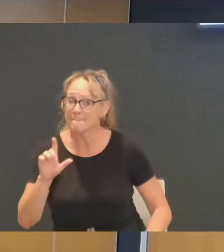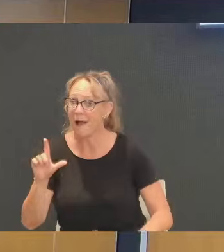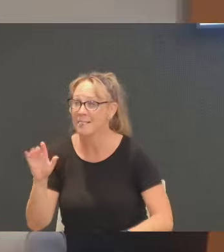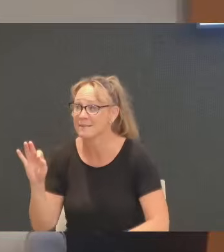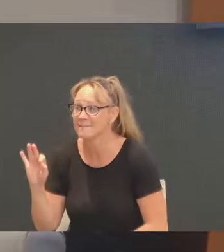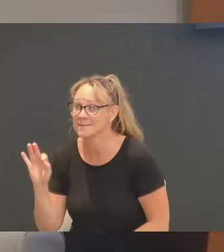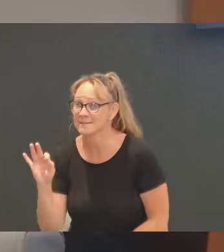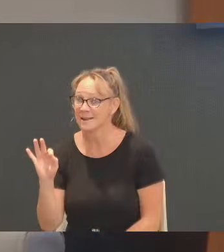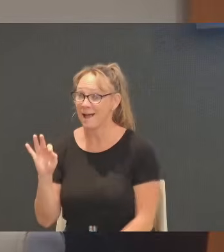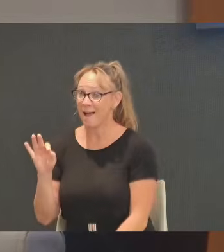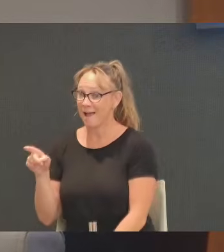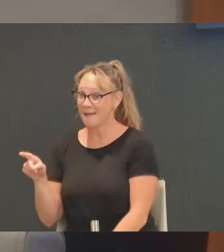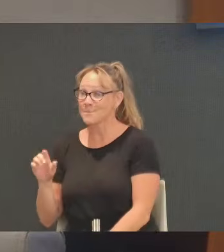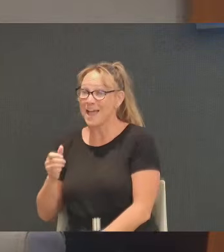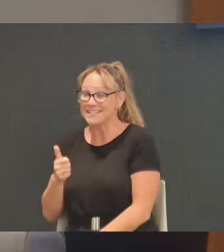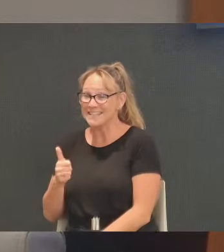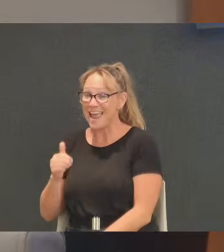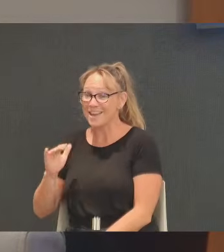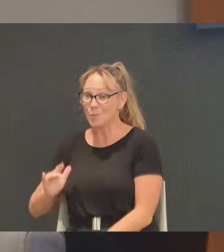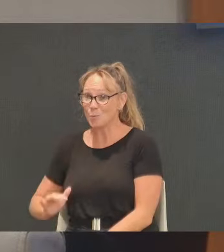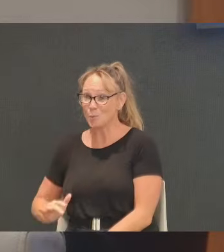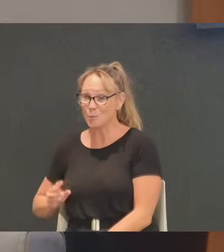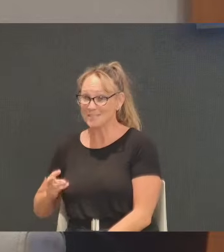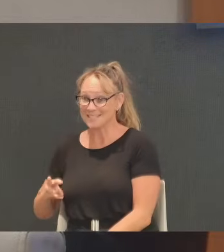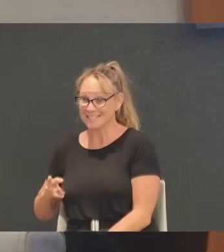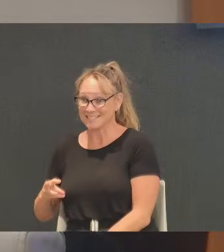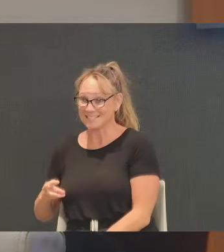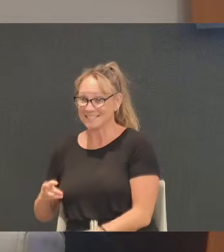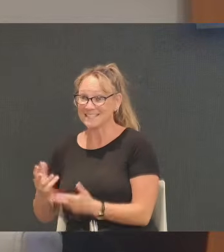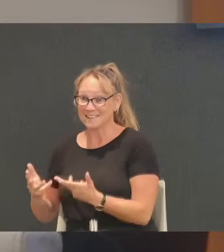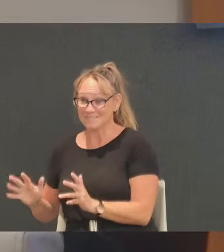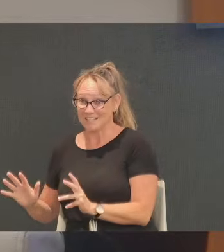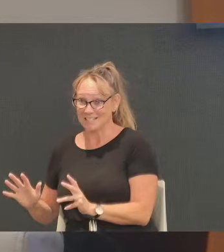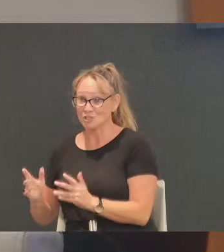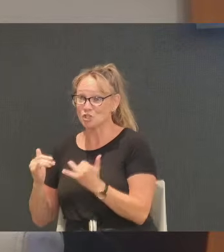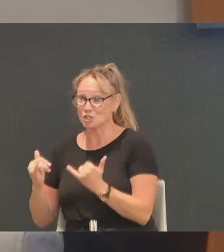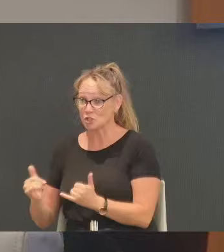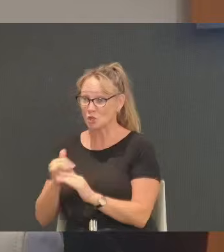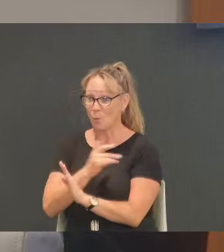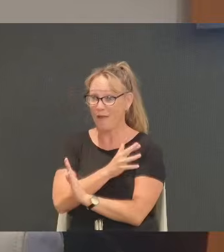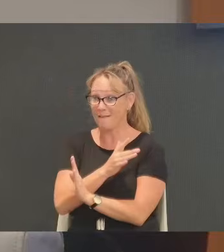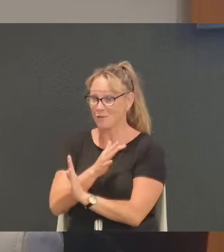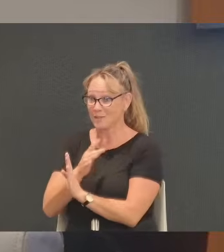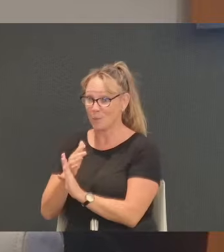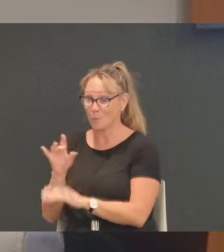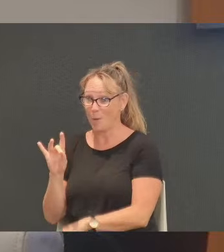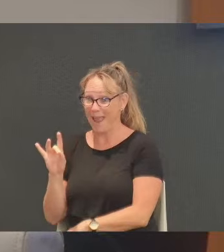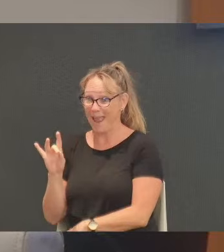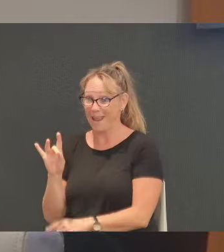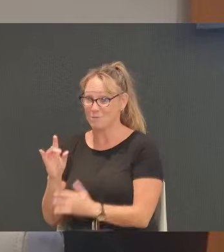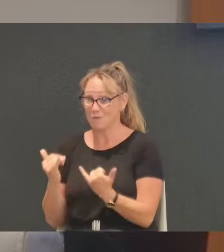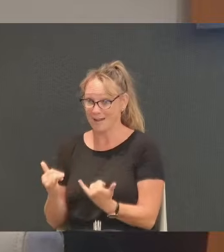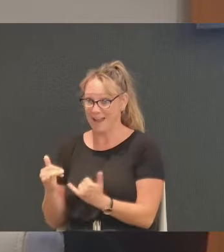on by 10 through 16. So if you want to consider everything through eight Commissioners that would